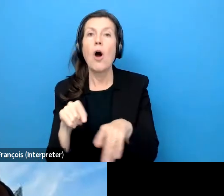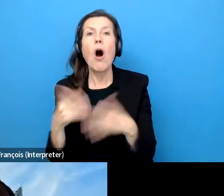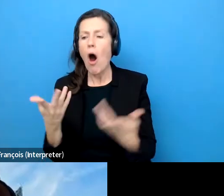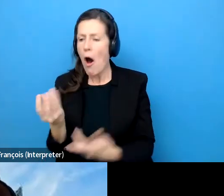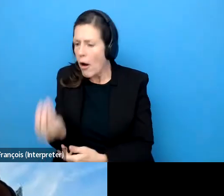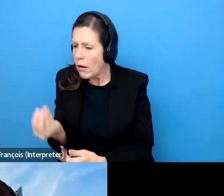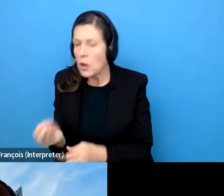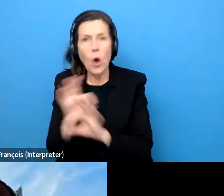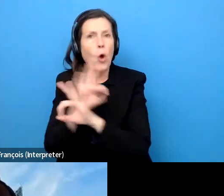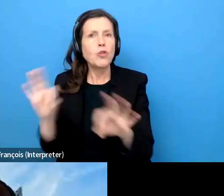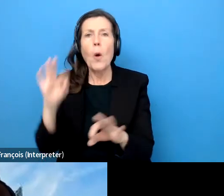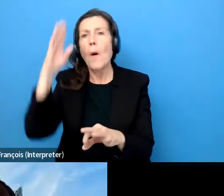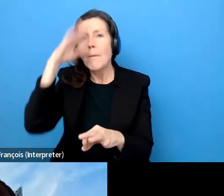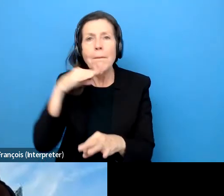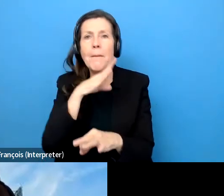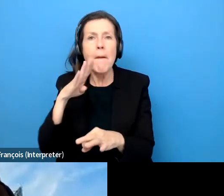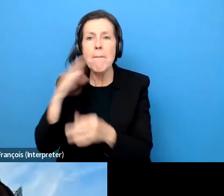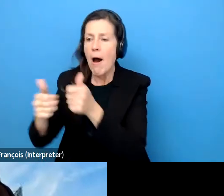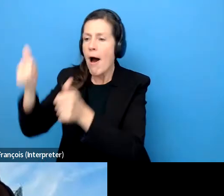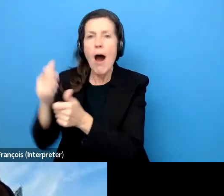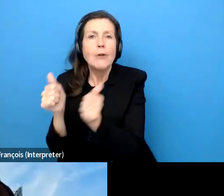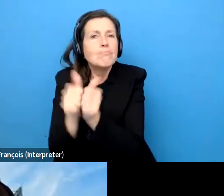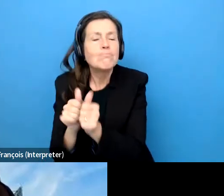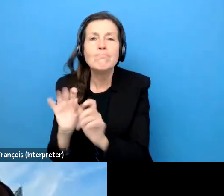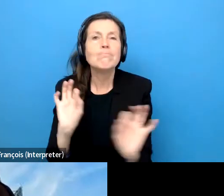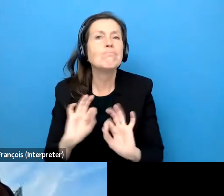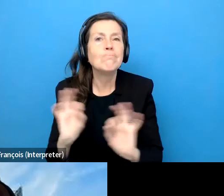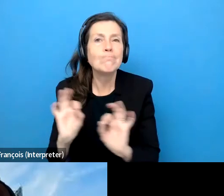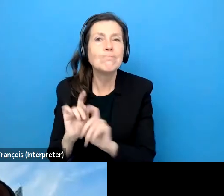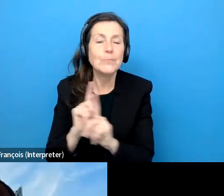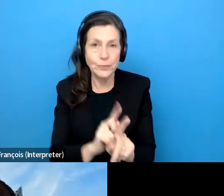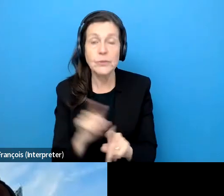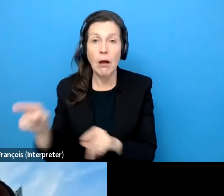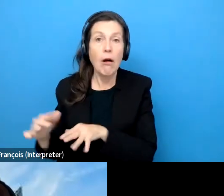to be at higher risk of trafficking along with the migration towards the EU.